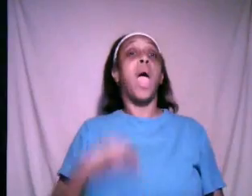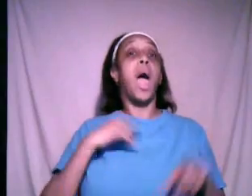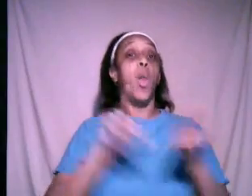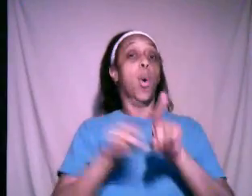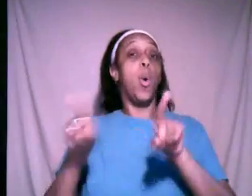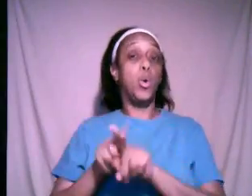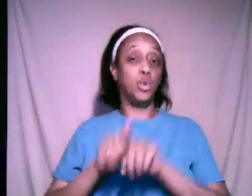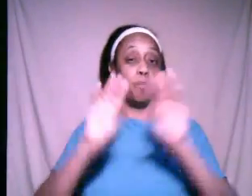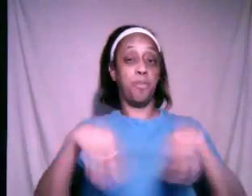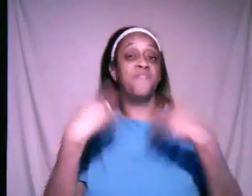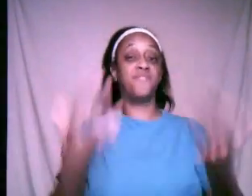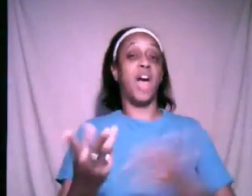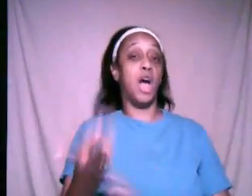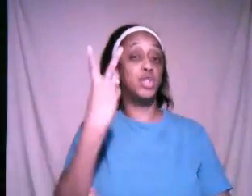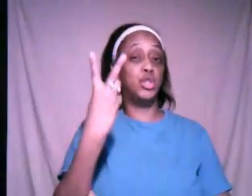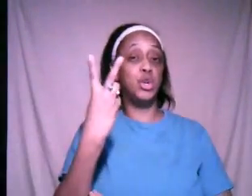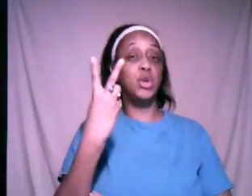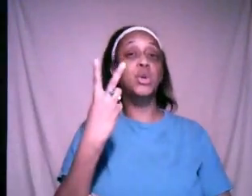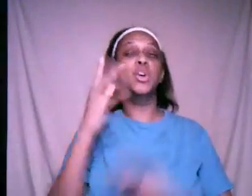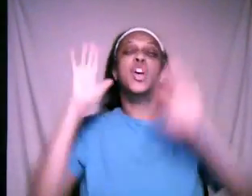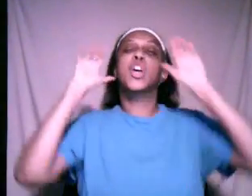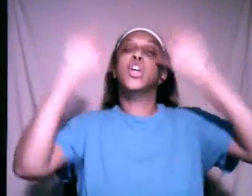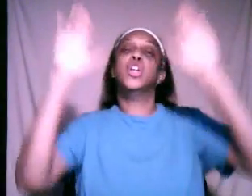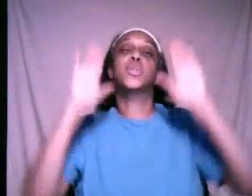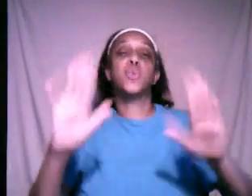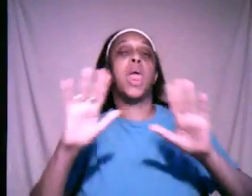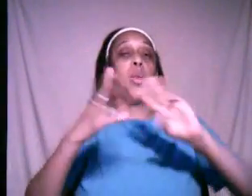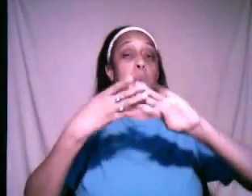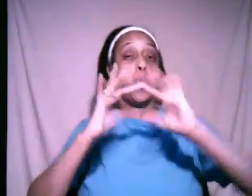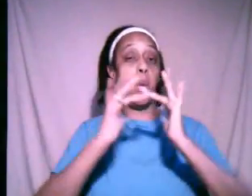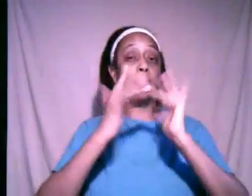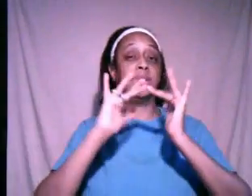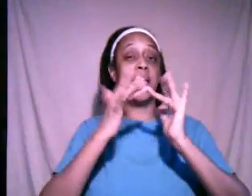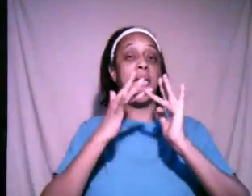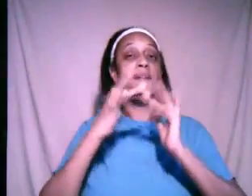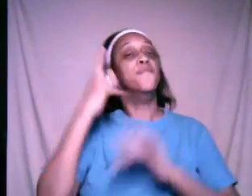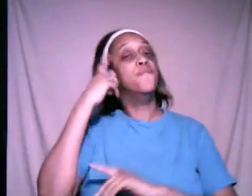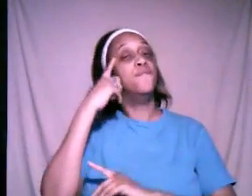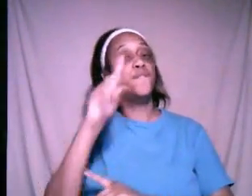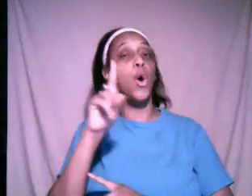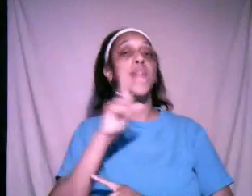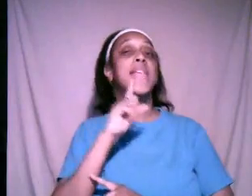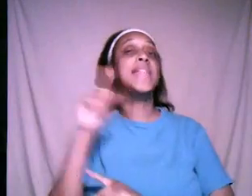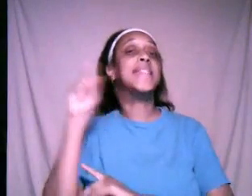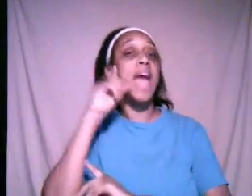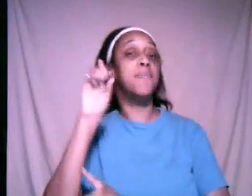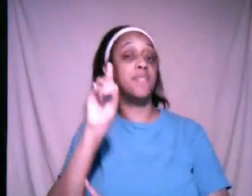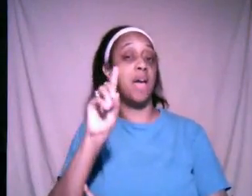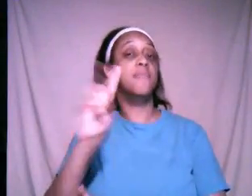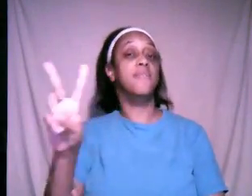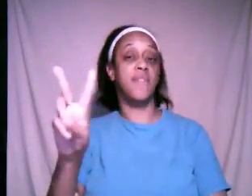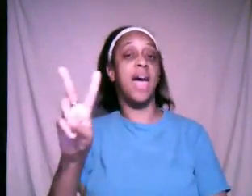I also provide two great websites for Deaf, Deaf-Blind, and Hard of Hearing DV